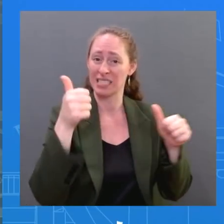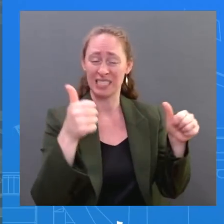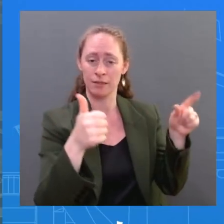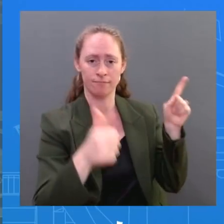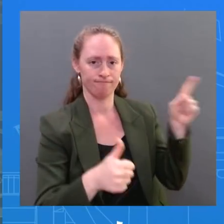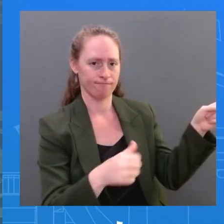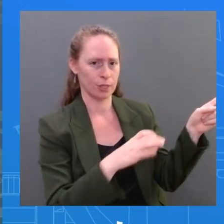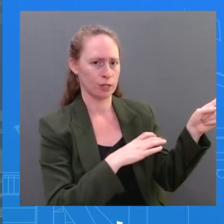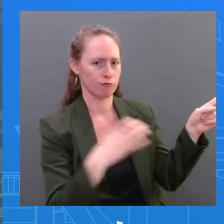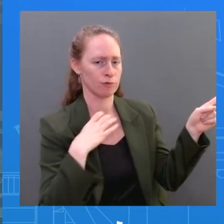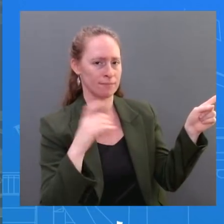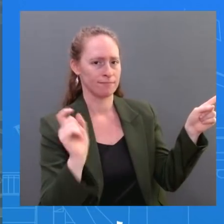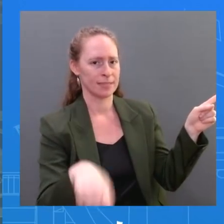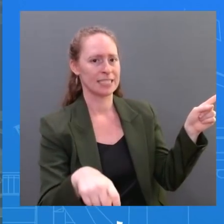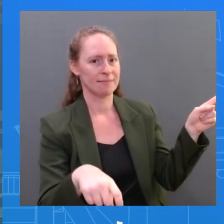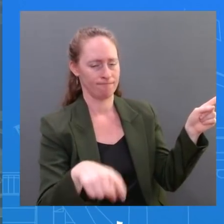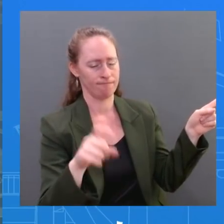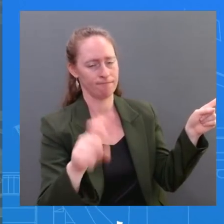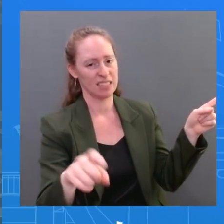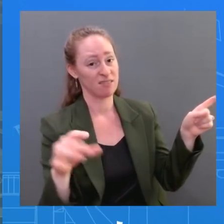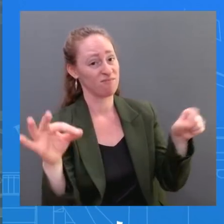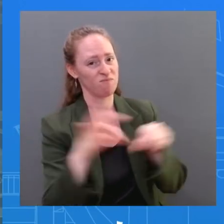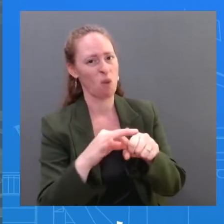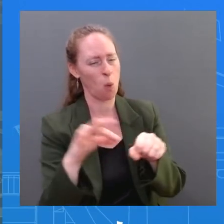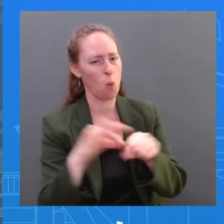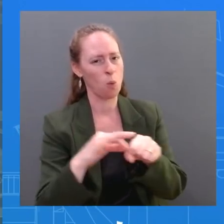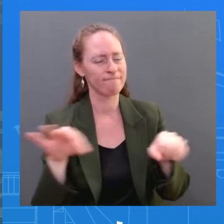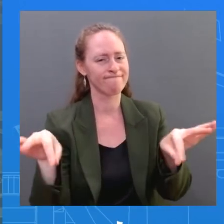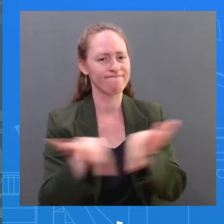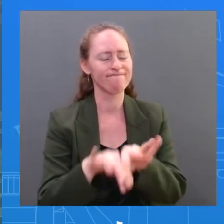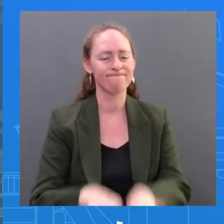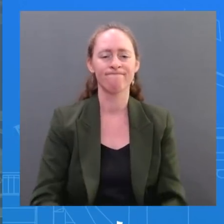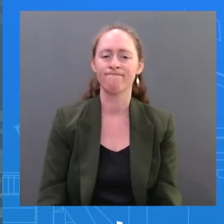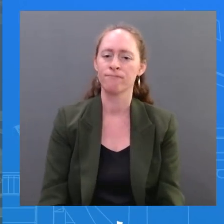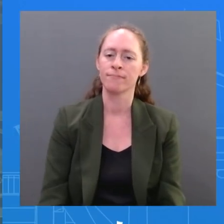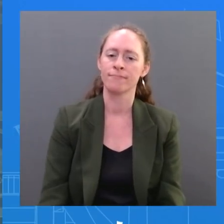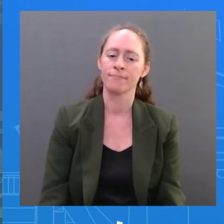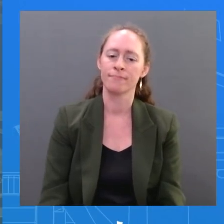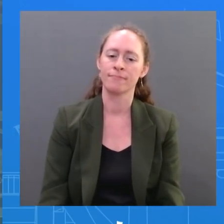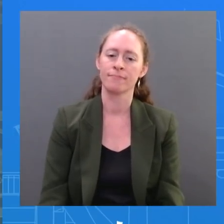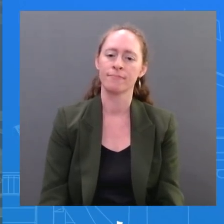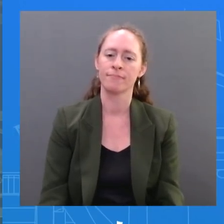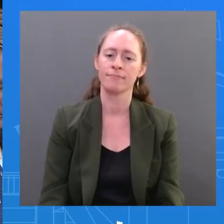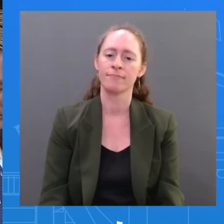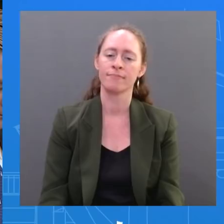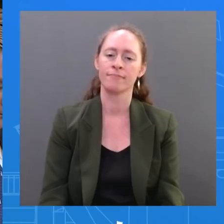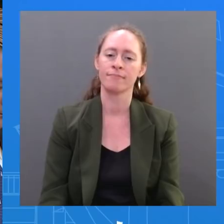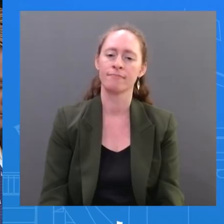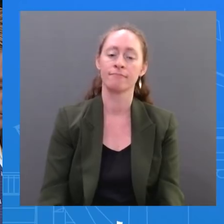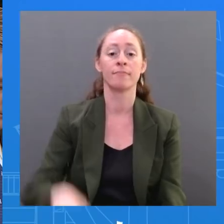The Press: Thanks, Karine. Governor Abbott in Texas issued an executive order today calling on the National Guard